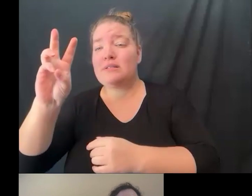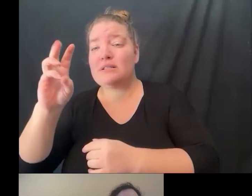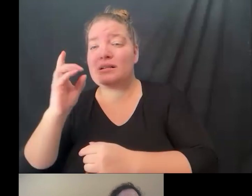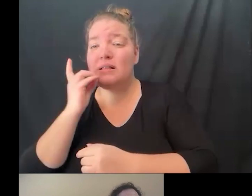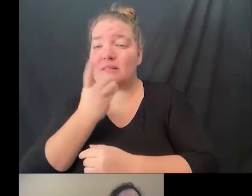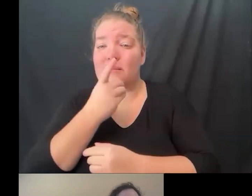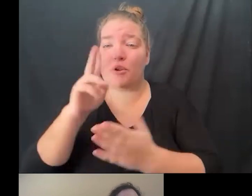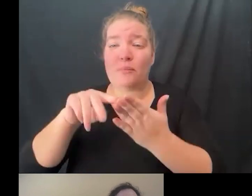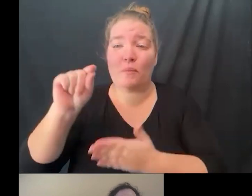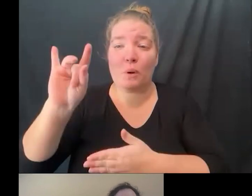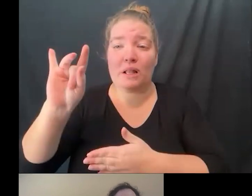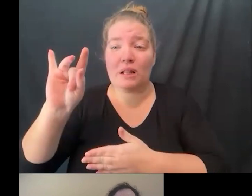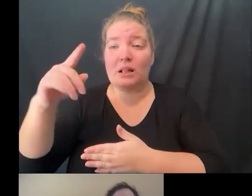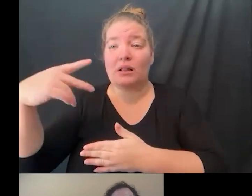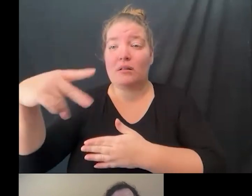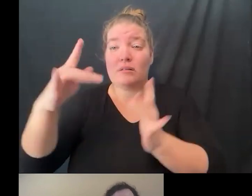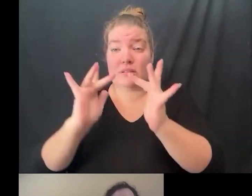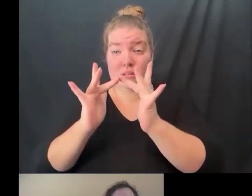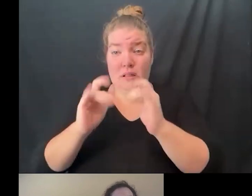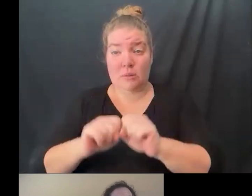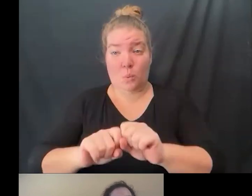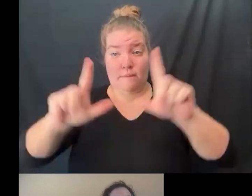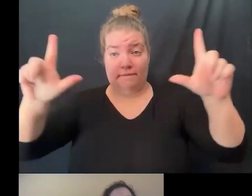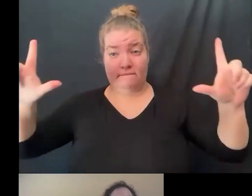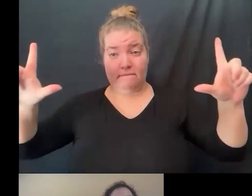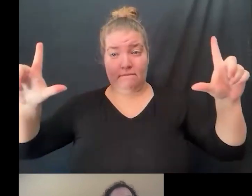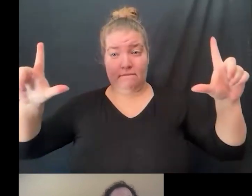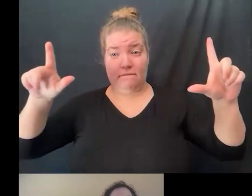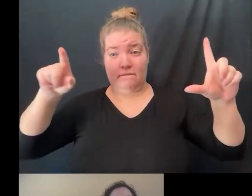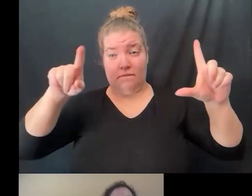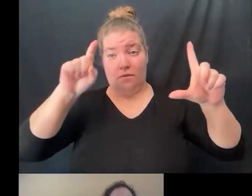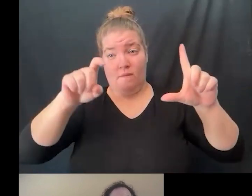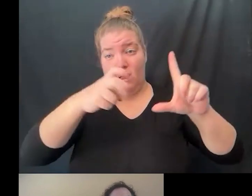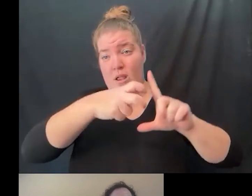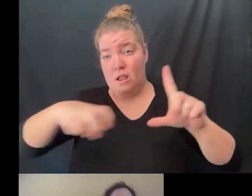if on December 6, 2028, your site is still up